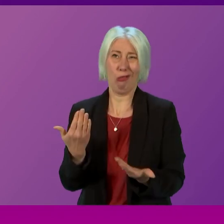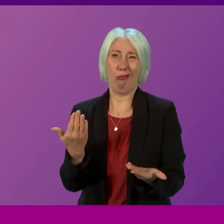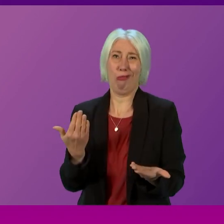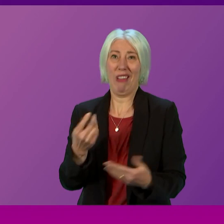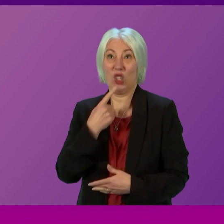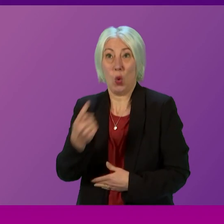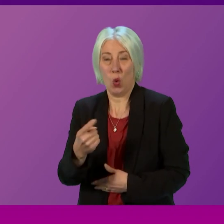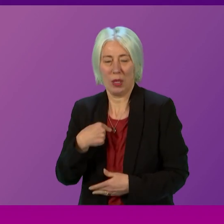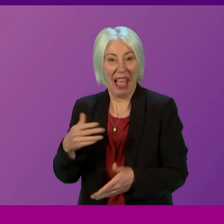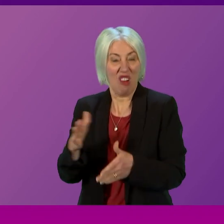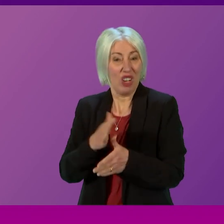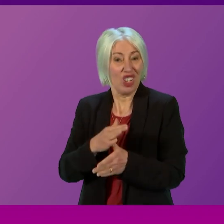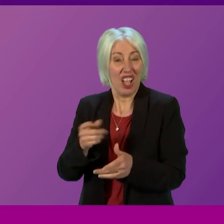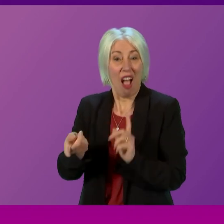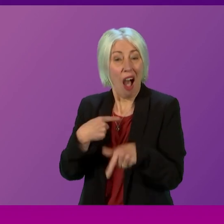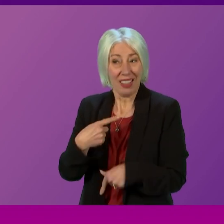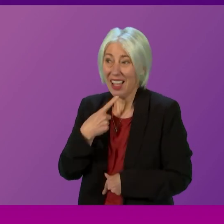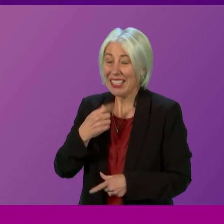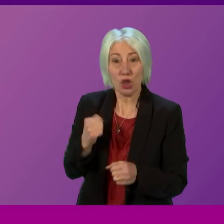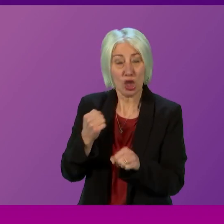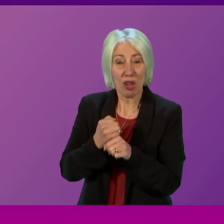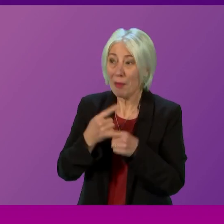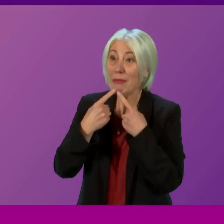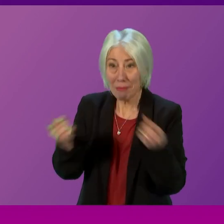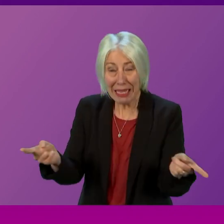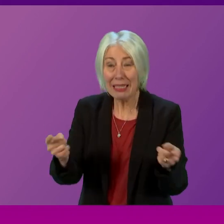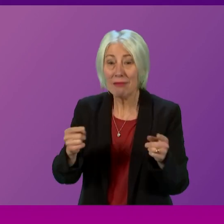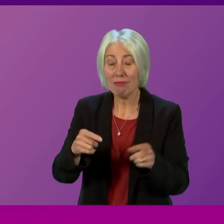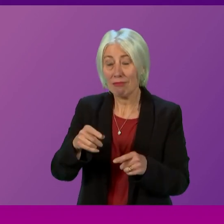answer that the Scottish Government had issued a medicine supply alert notice,